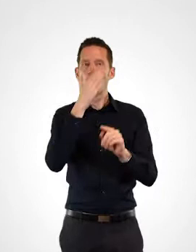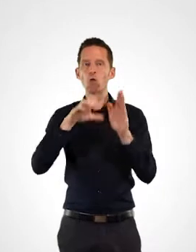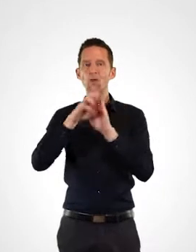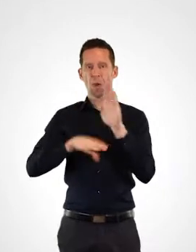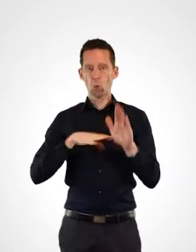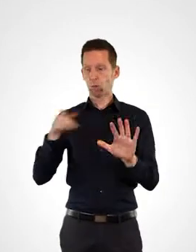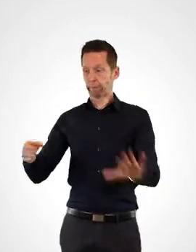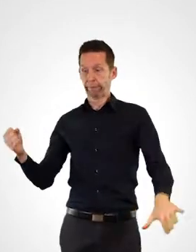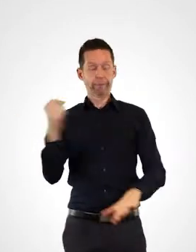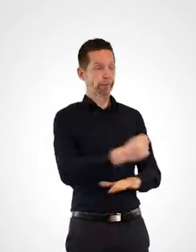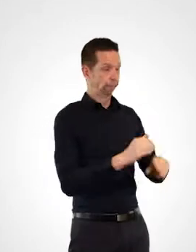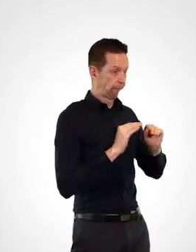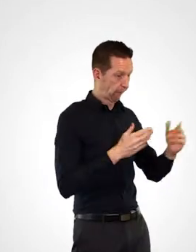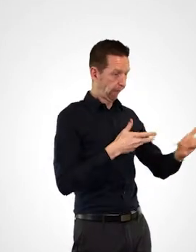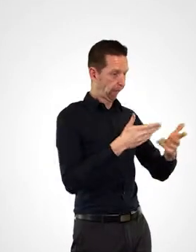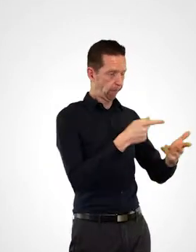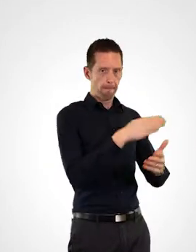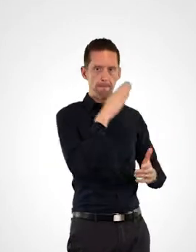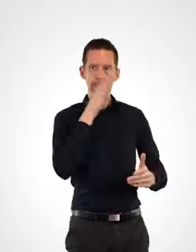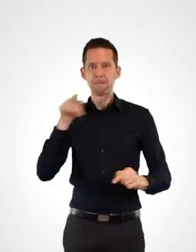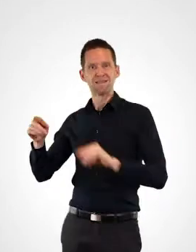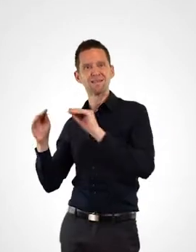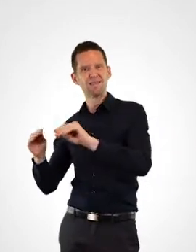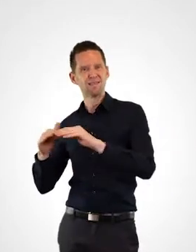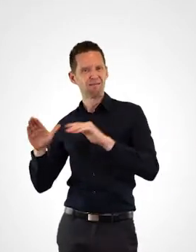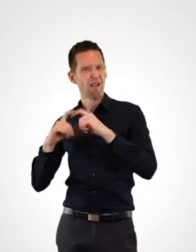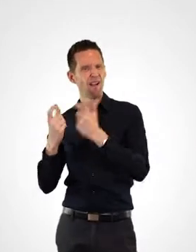and not pull out children and have them miss out on content.